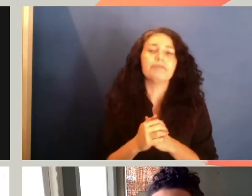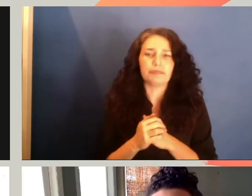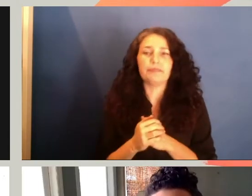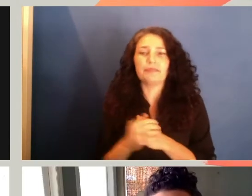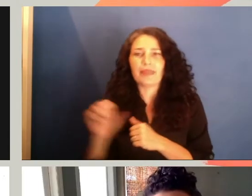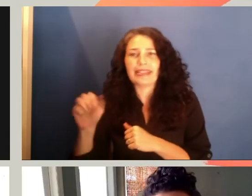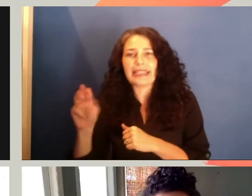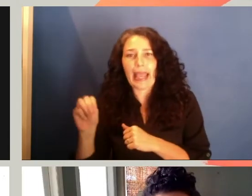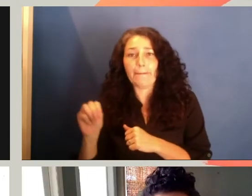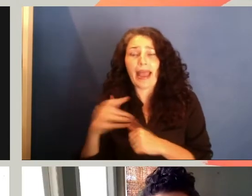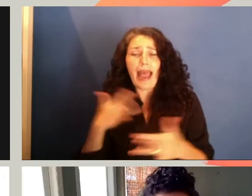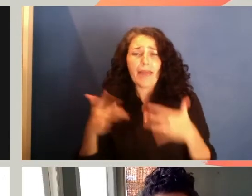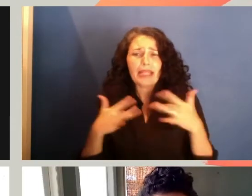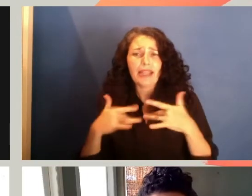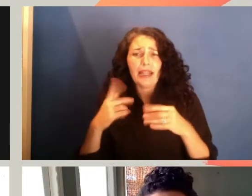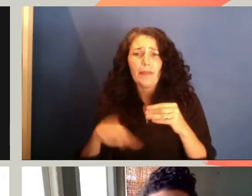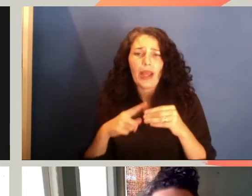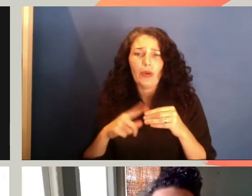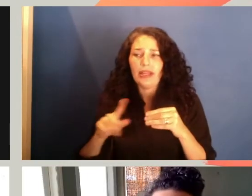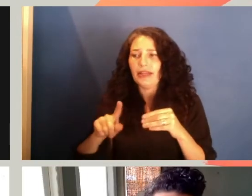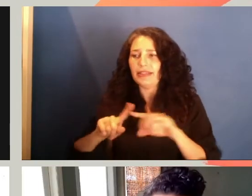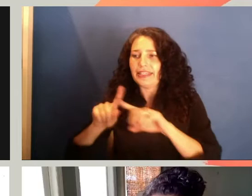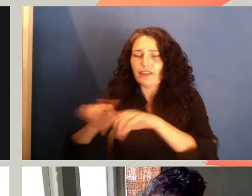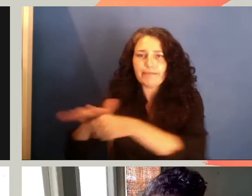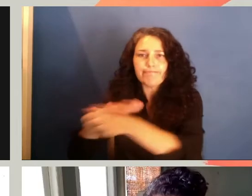to have an impact like the judicial system,